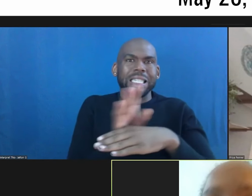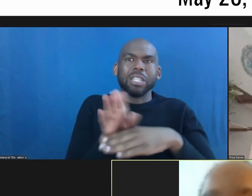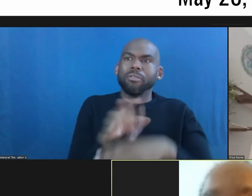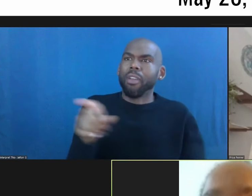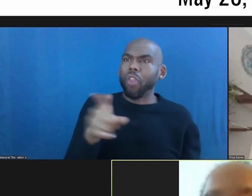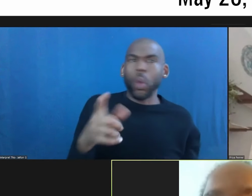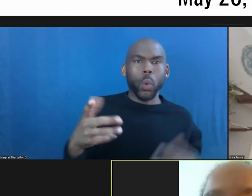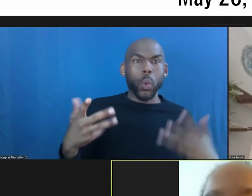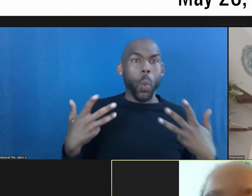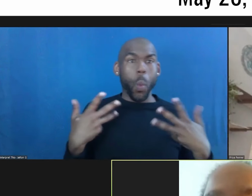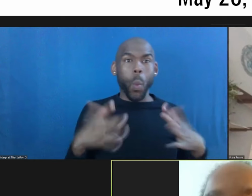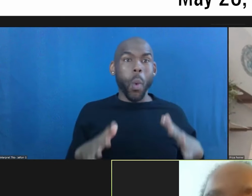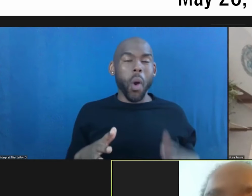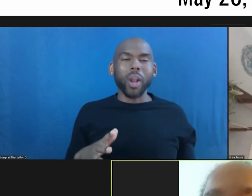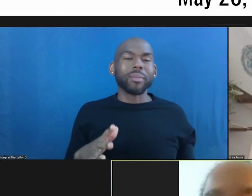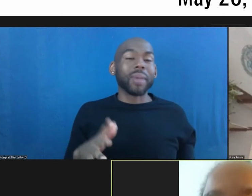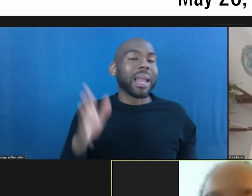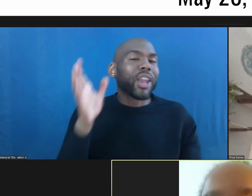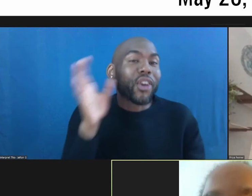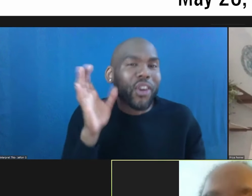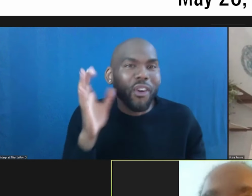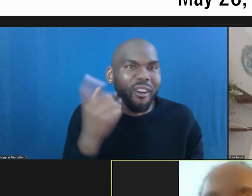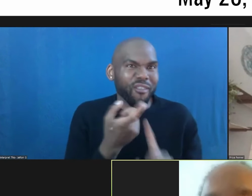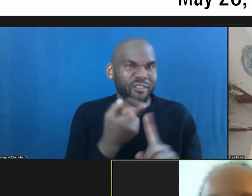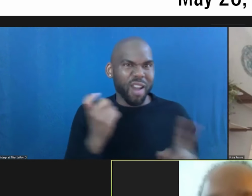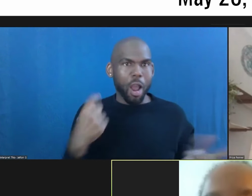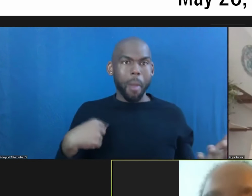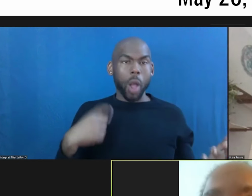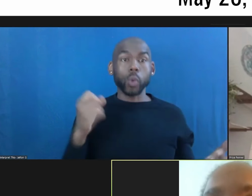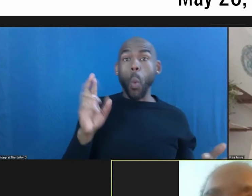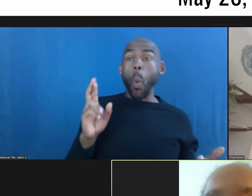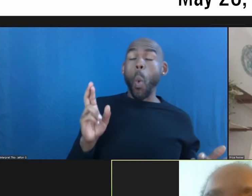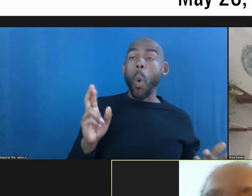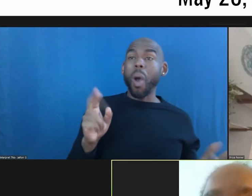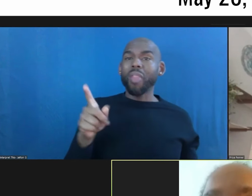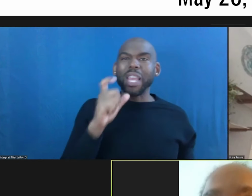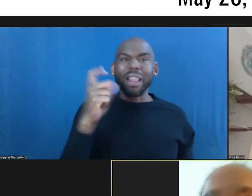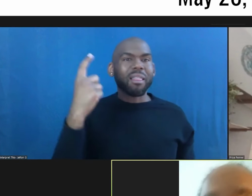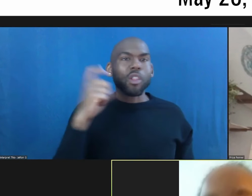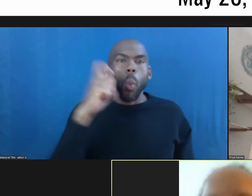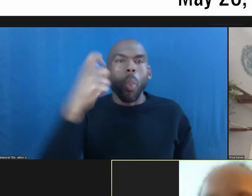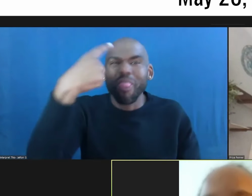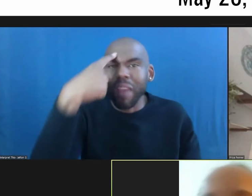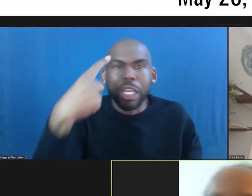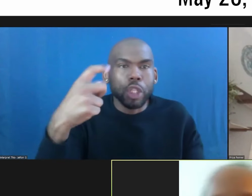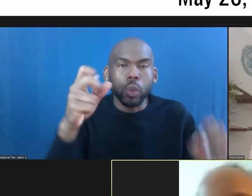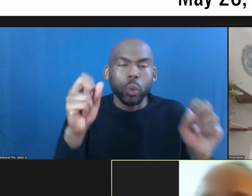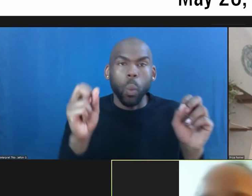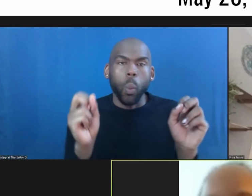from us, if you will, or think that it's okay not to hear from us, that they'll make the